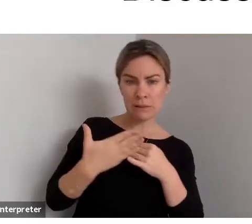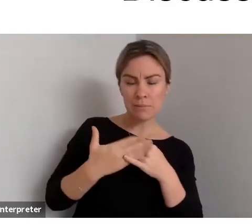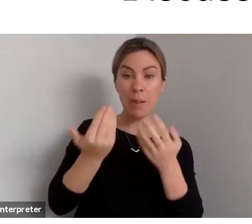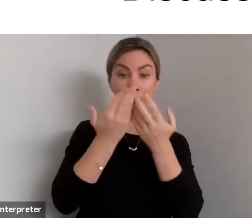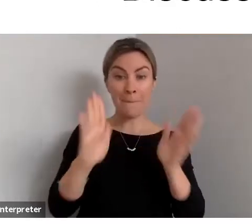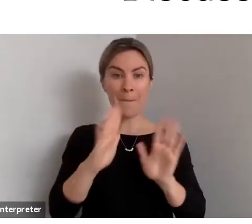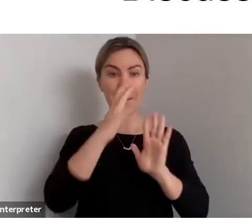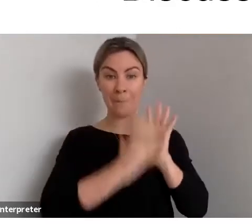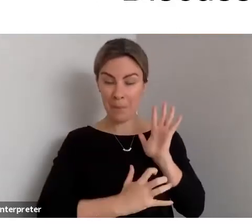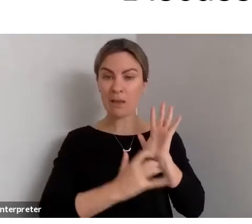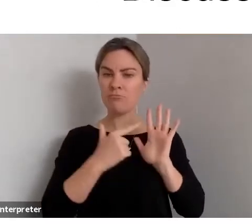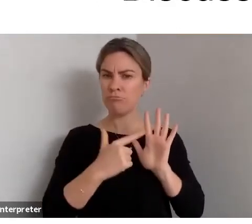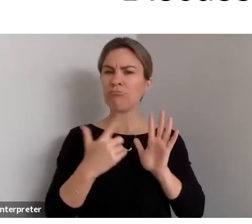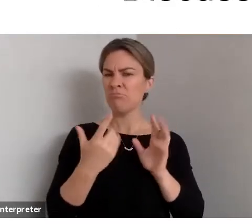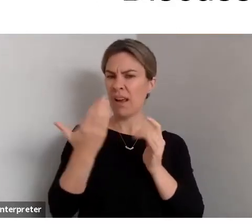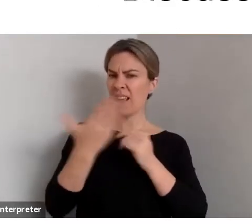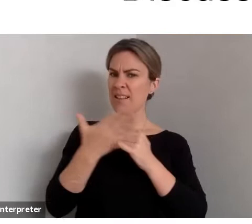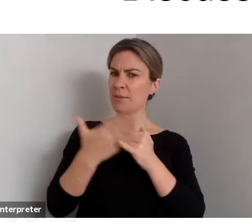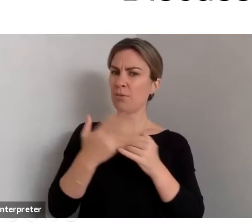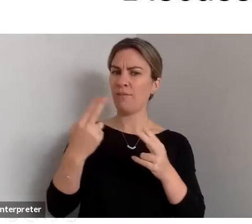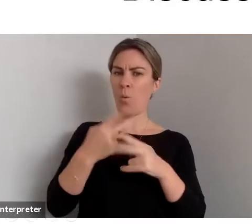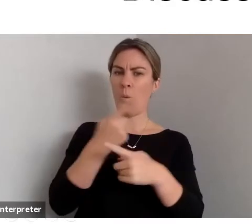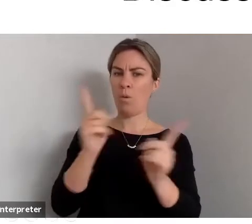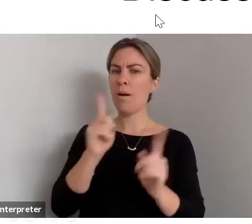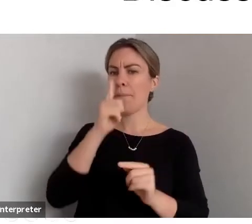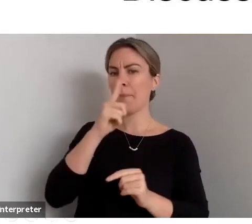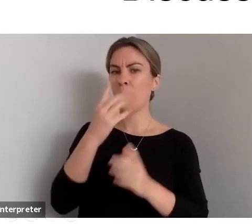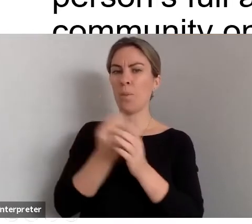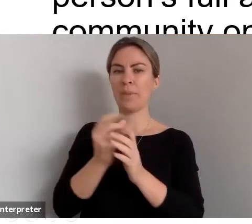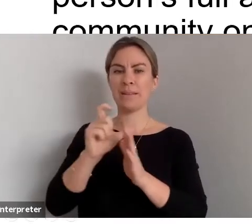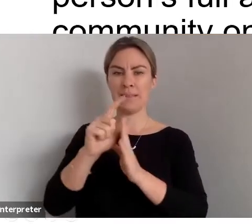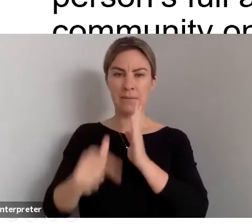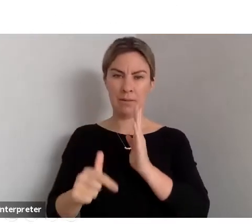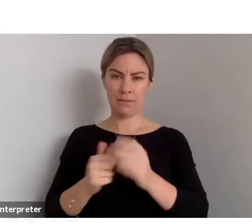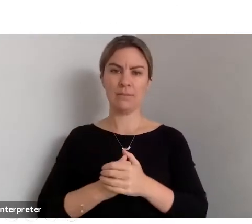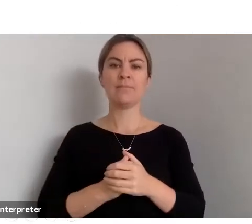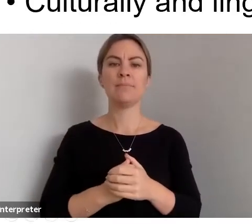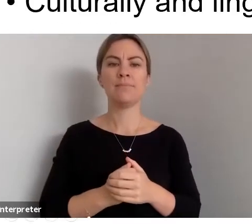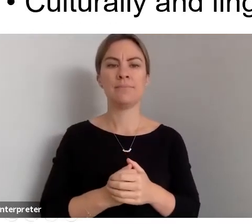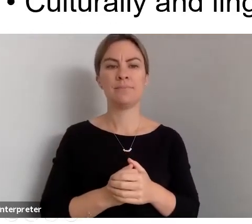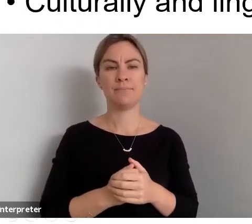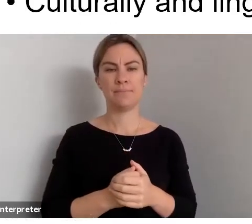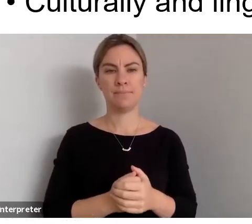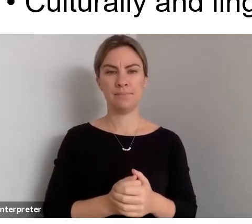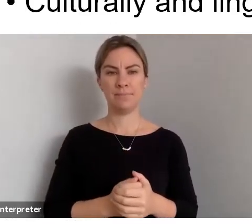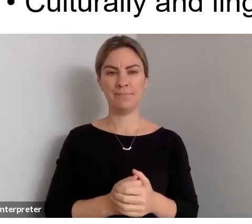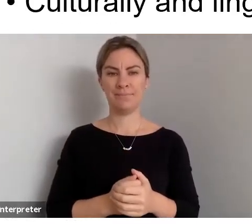accessible to people with disability. No, wait, sorry.